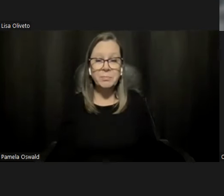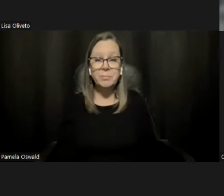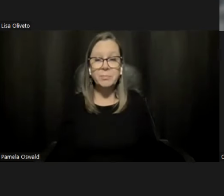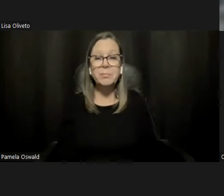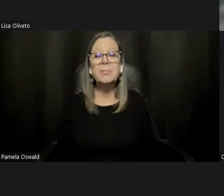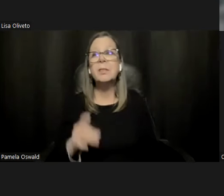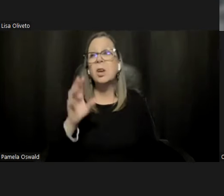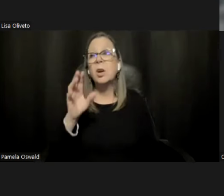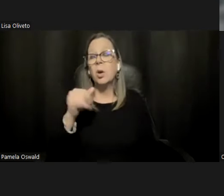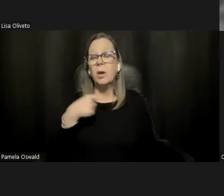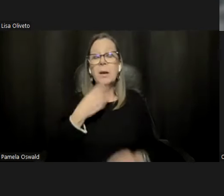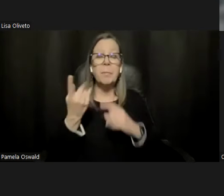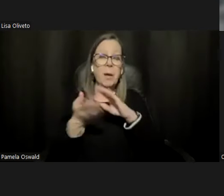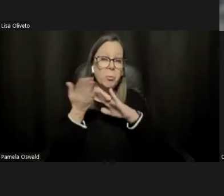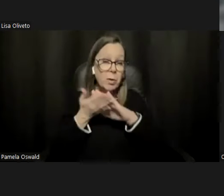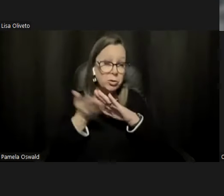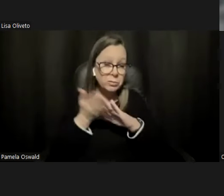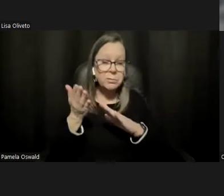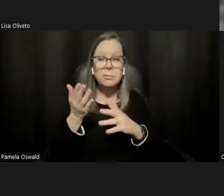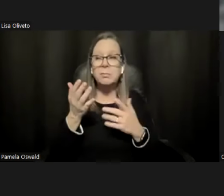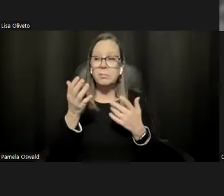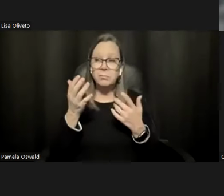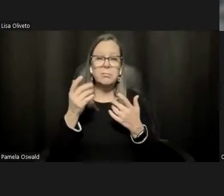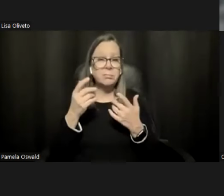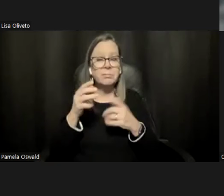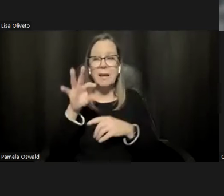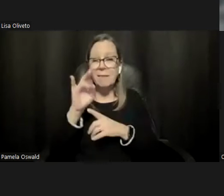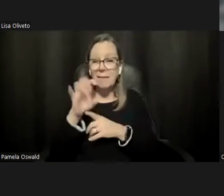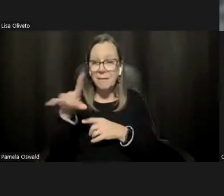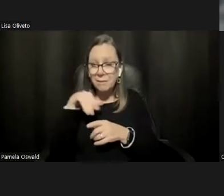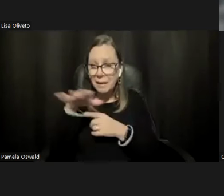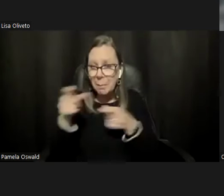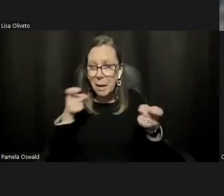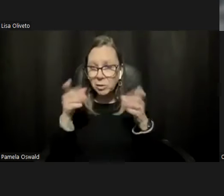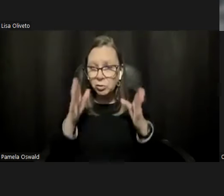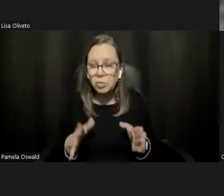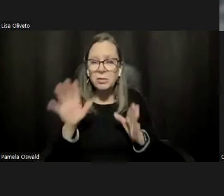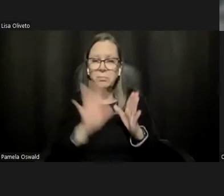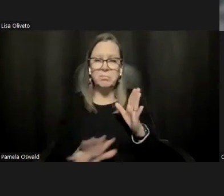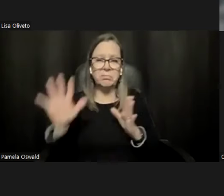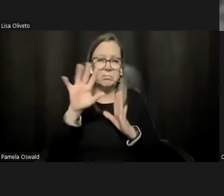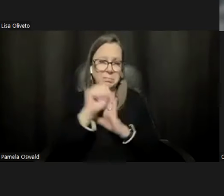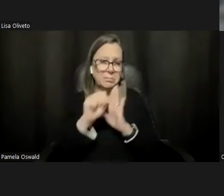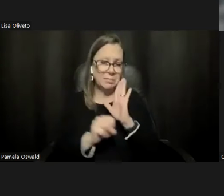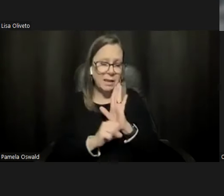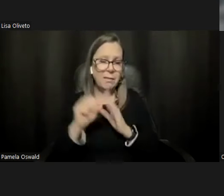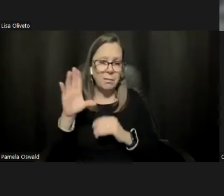Perfect. So, are managers and field operations spread out through the state of Colorado, I have